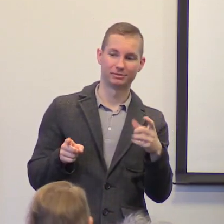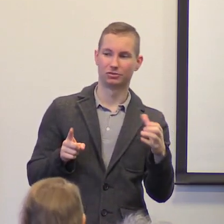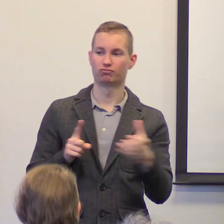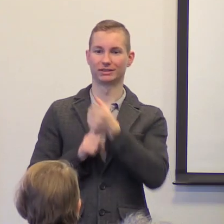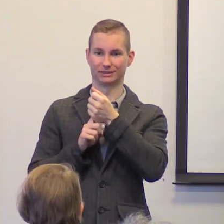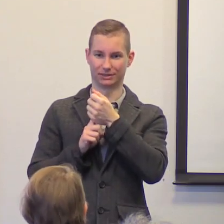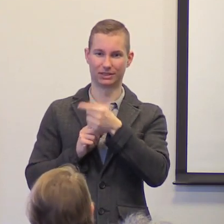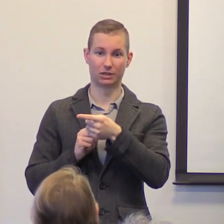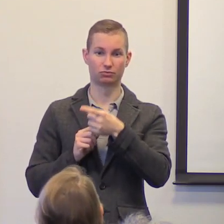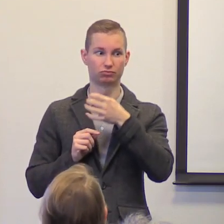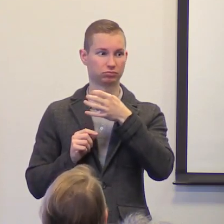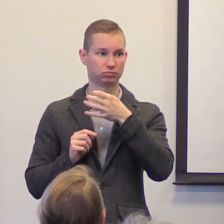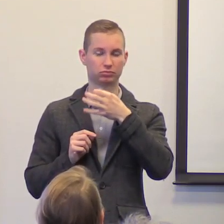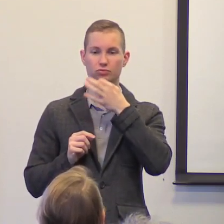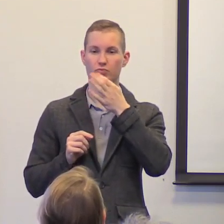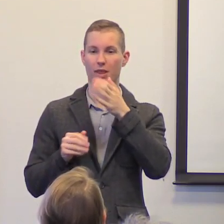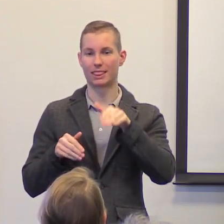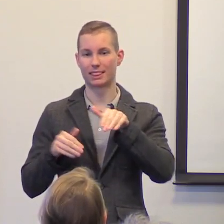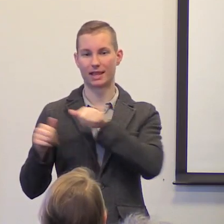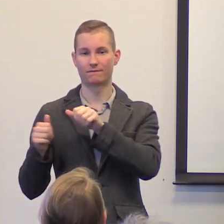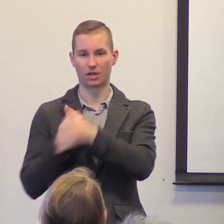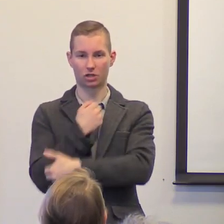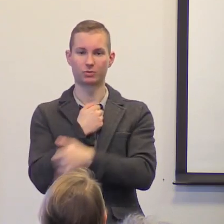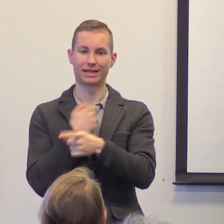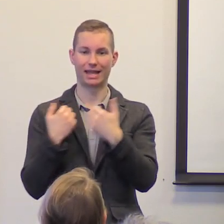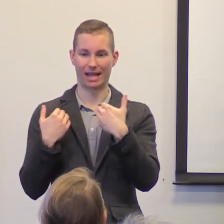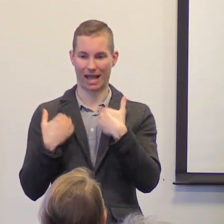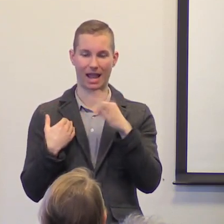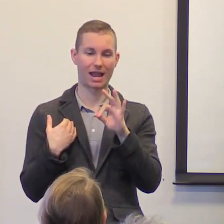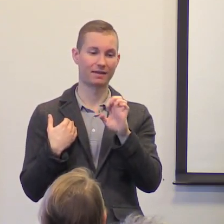He was about to leave the country because he had a fellowship to study Islam in Saudi